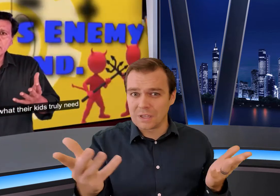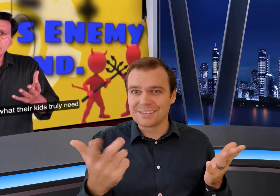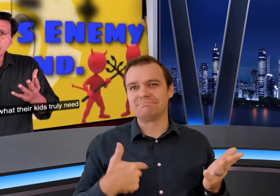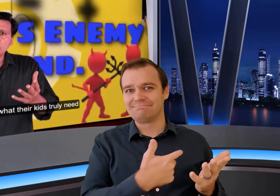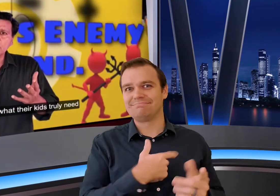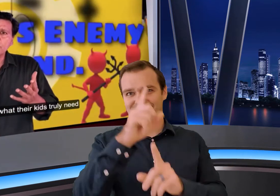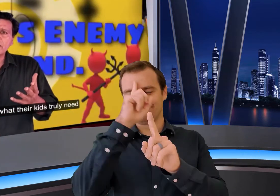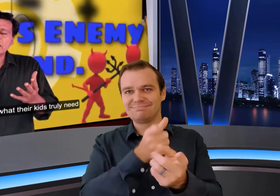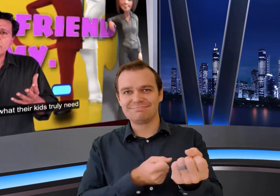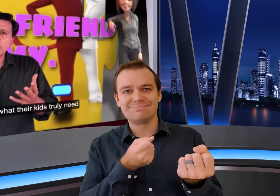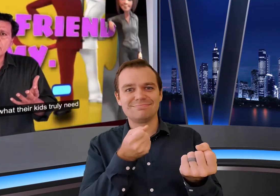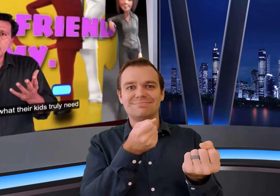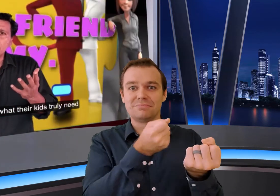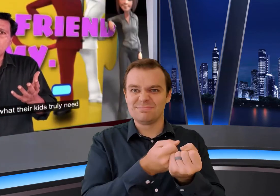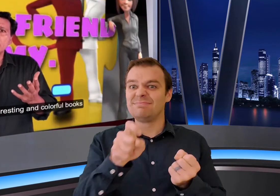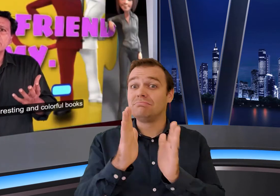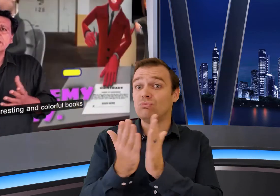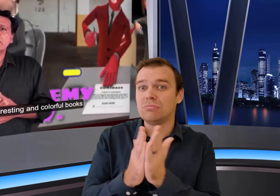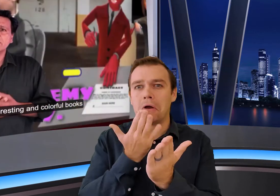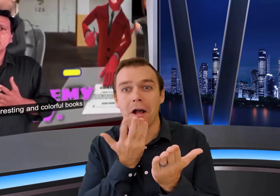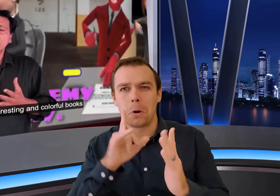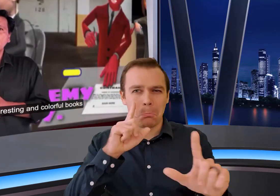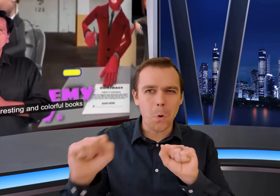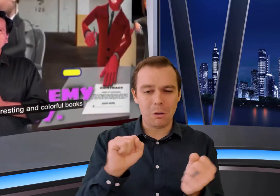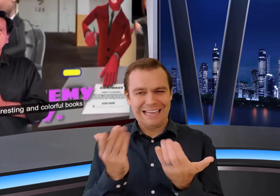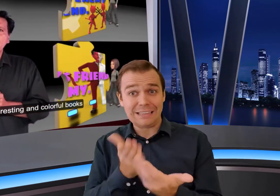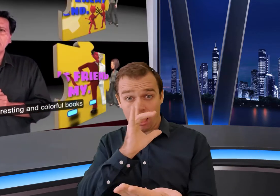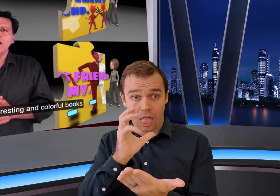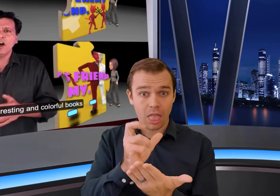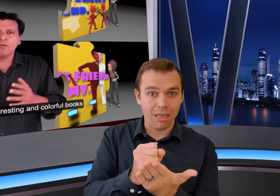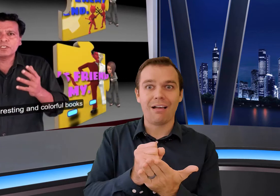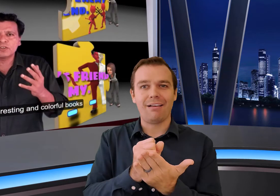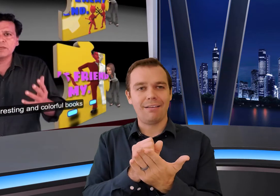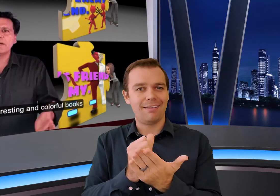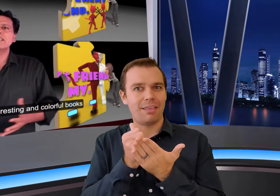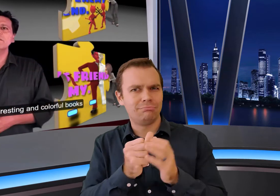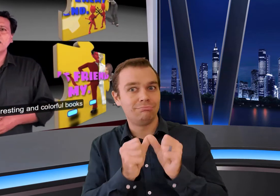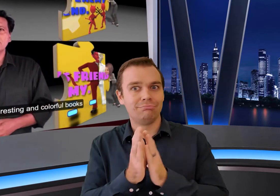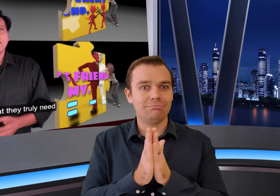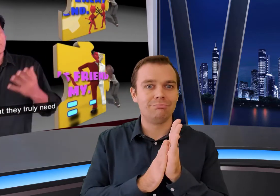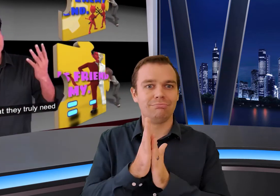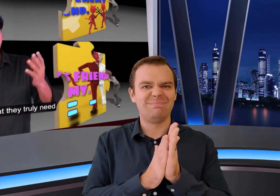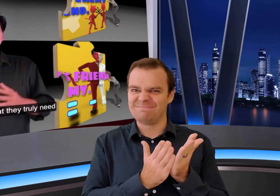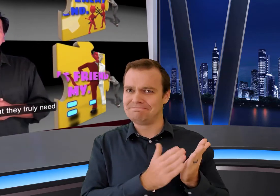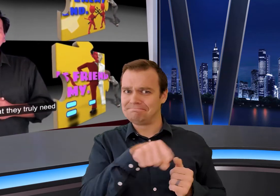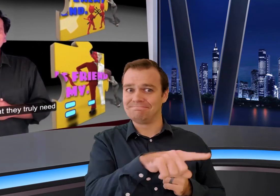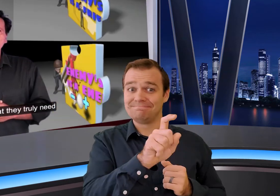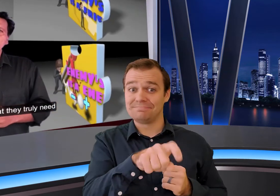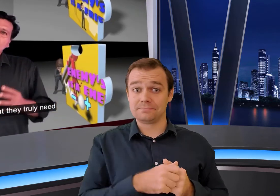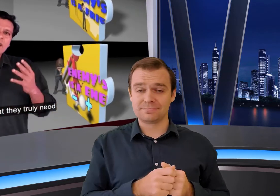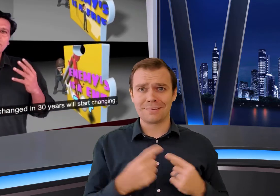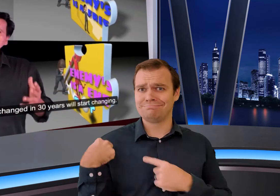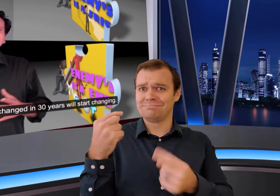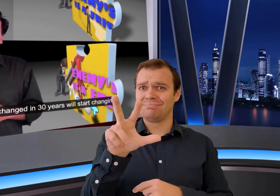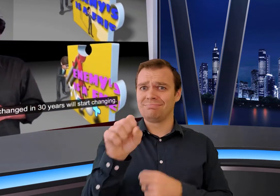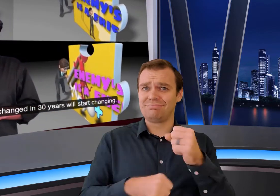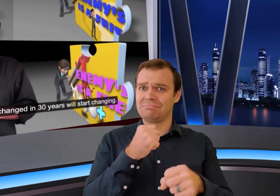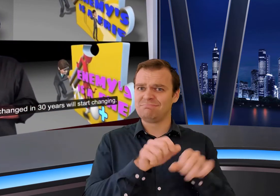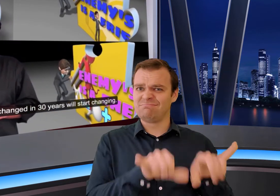they understand what their kids truly need they also need interesting and colorful books that's what they truly need